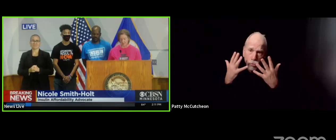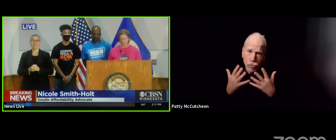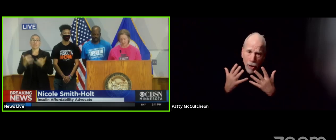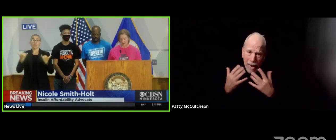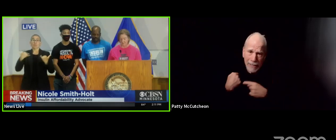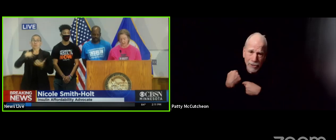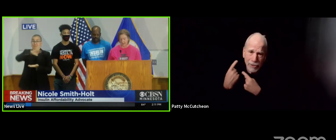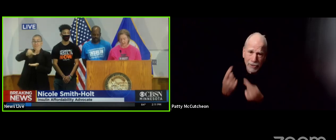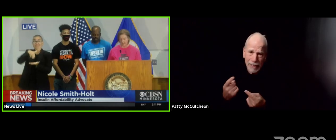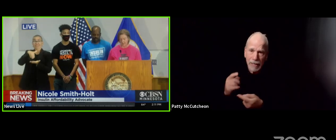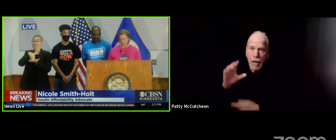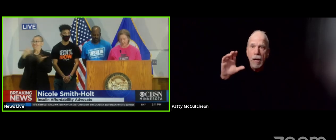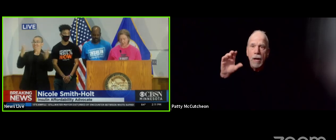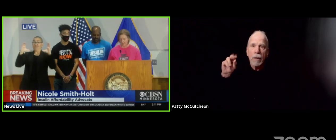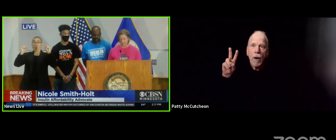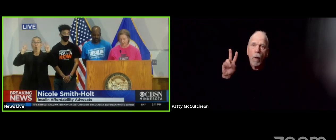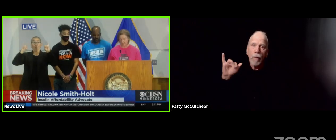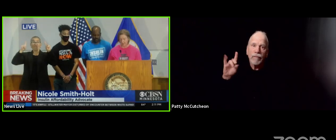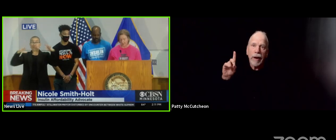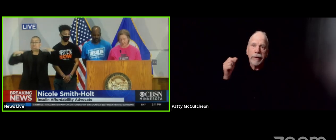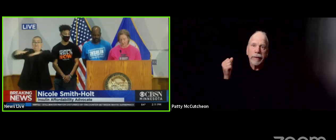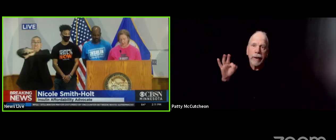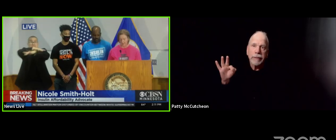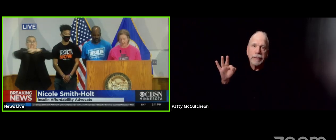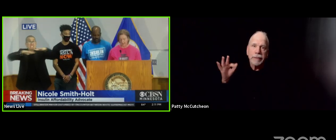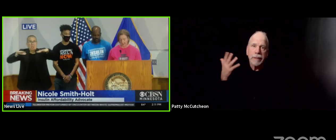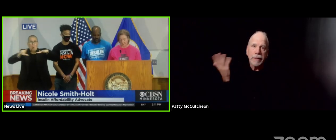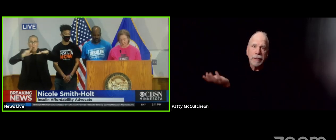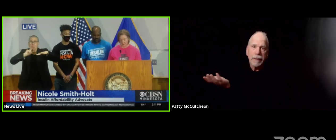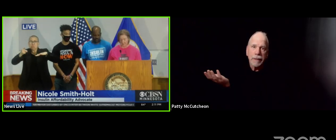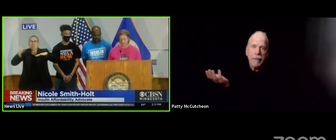RESULTED IN MASS UNEMPLOYMENT AND THE CLOSING OF THE CANADIAN